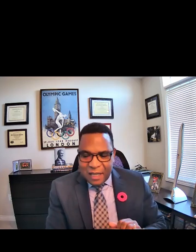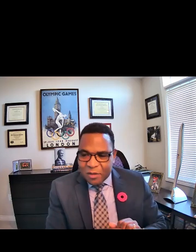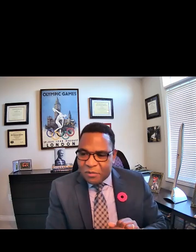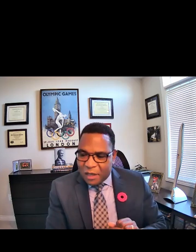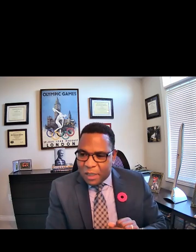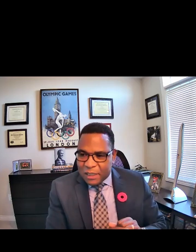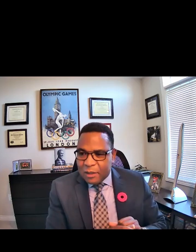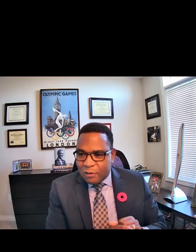And thank you very much.